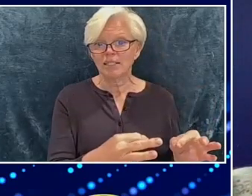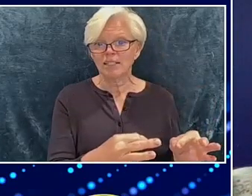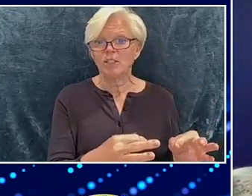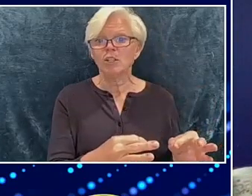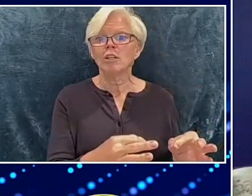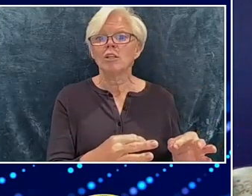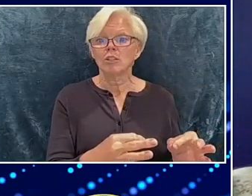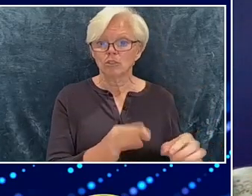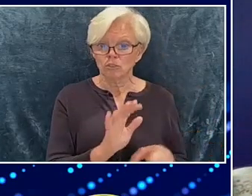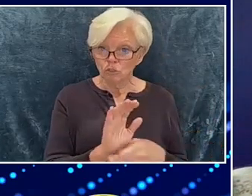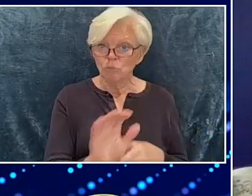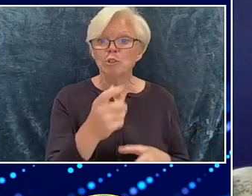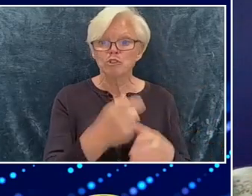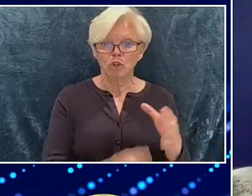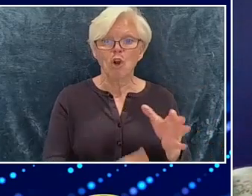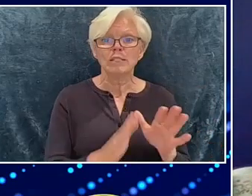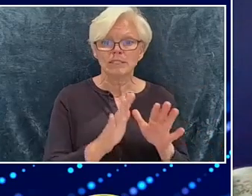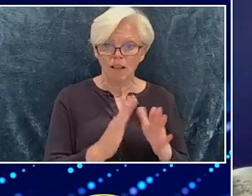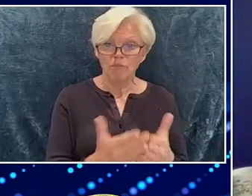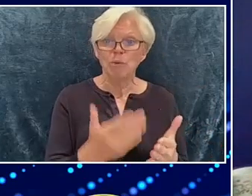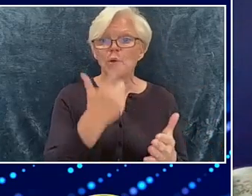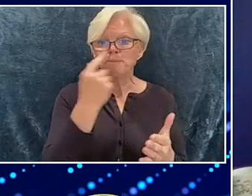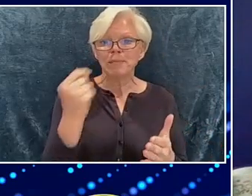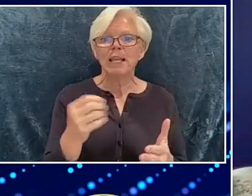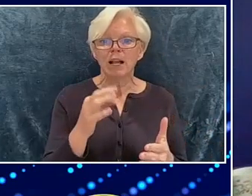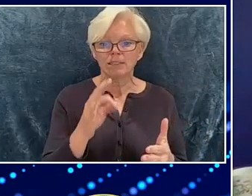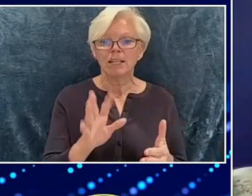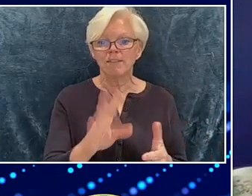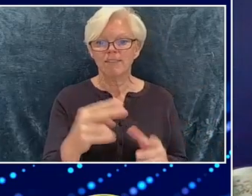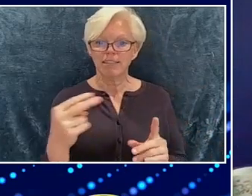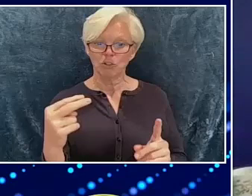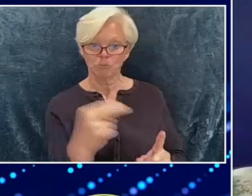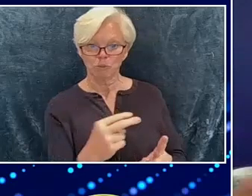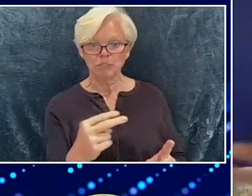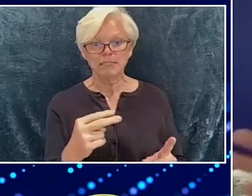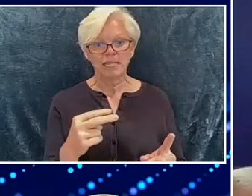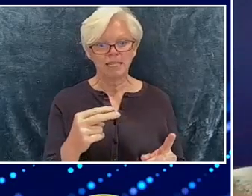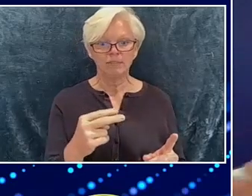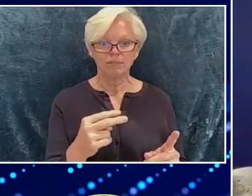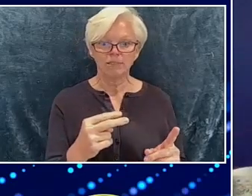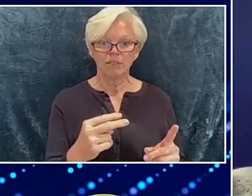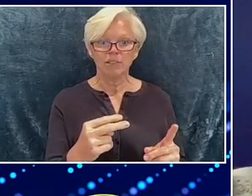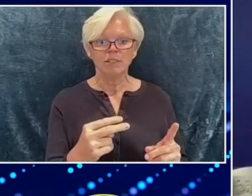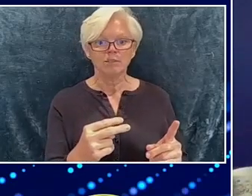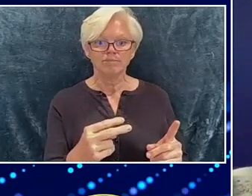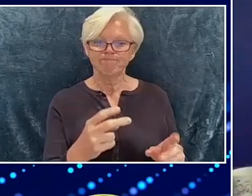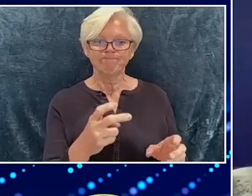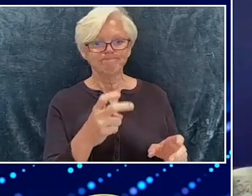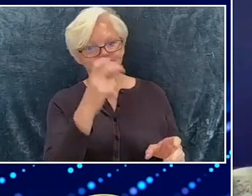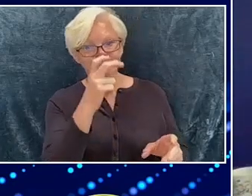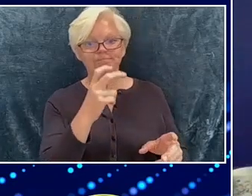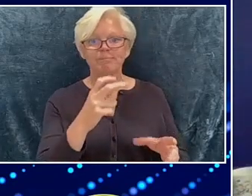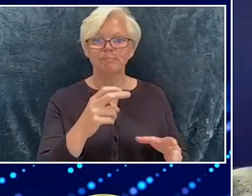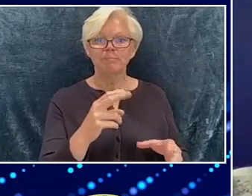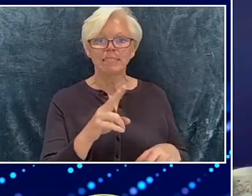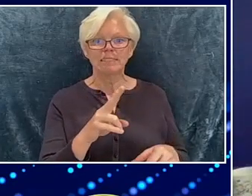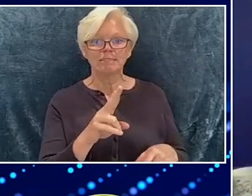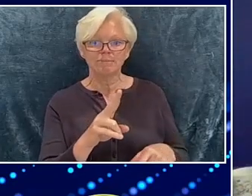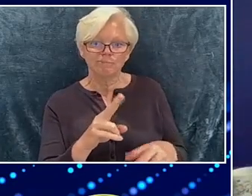books because of their perceived inelastic nature, meaning that students are forced to buy them just from them.